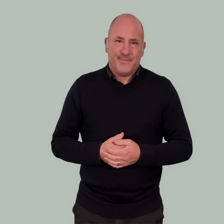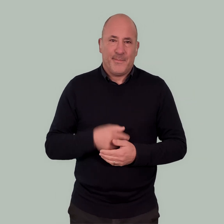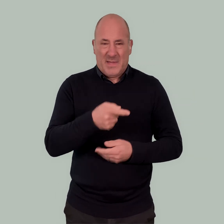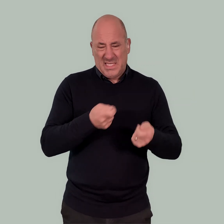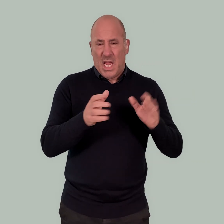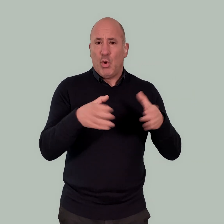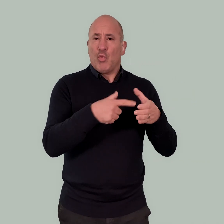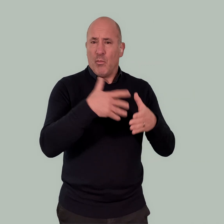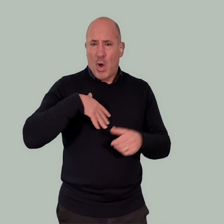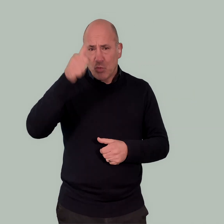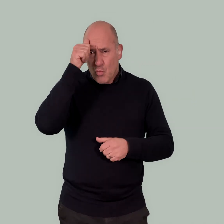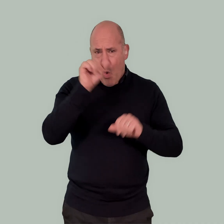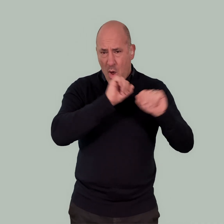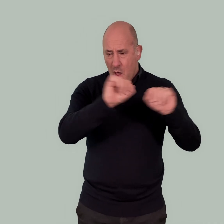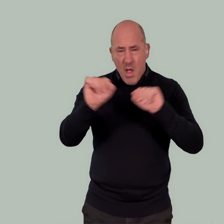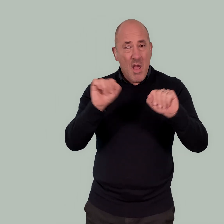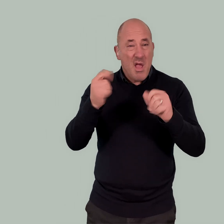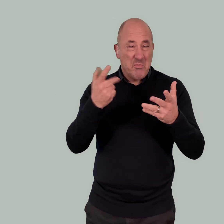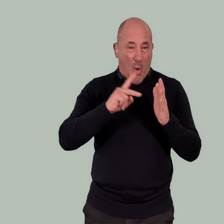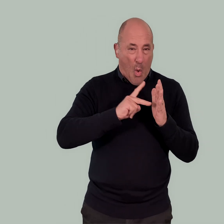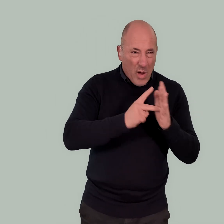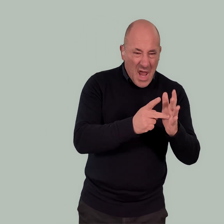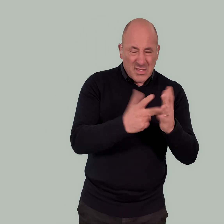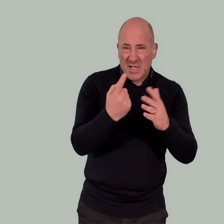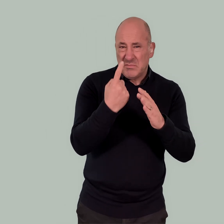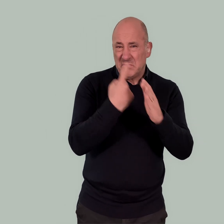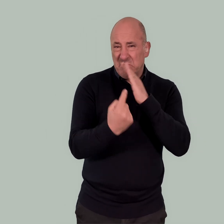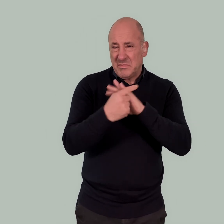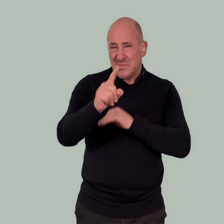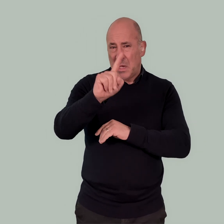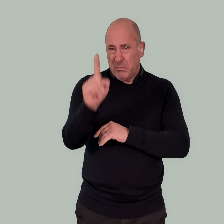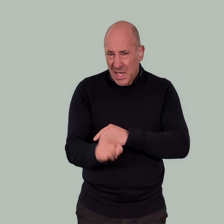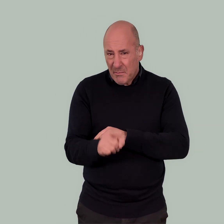The steering group is keen to hear from organisations and individuals